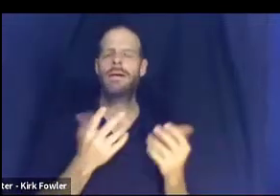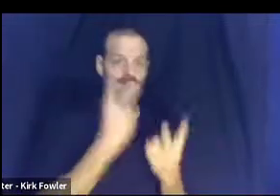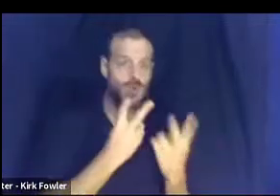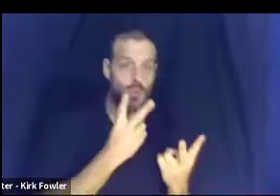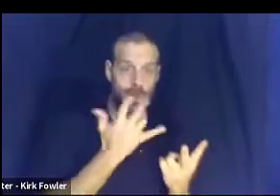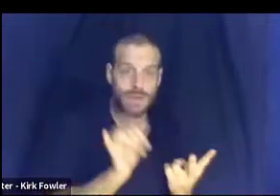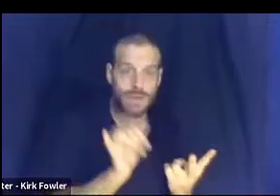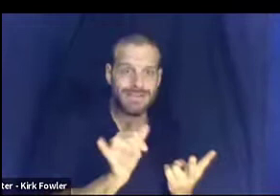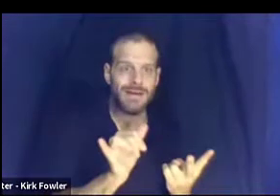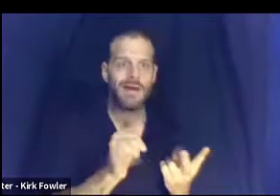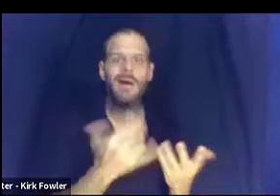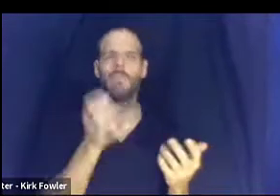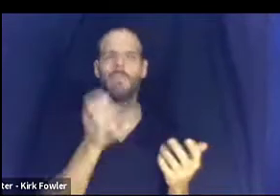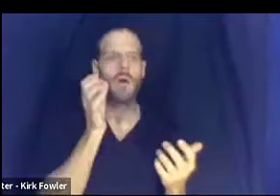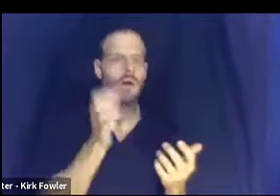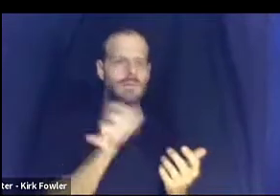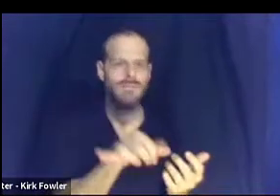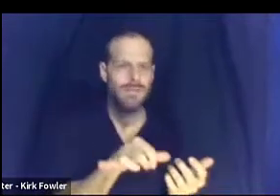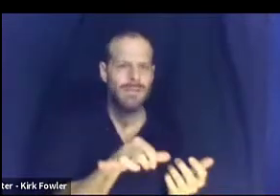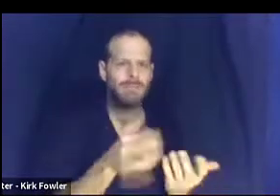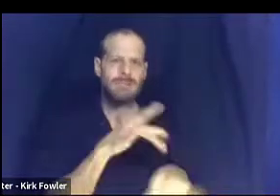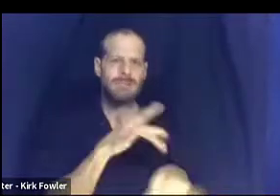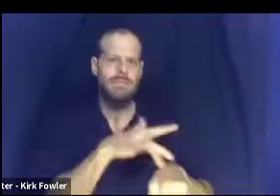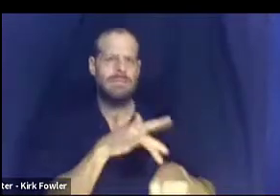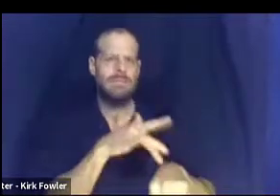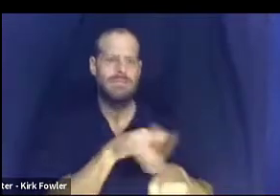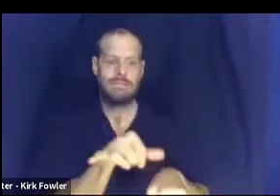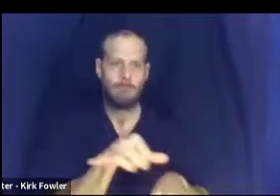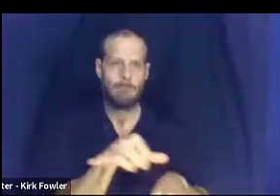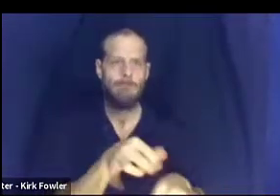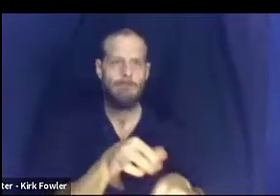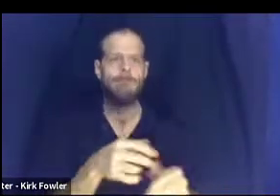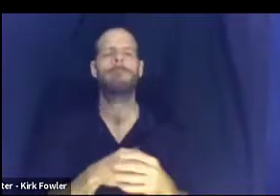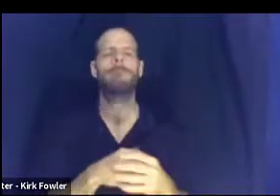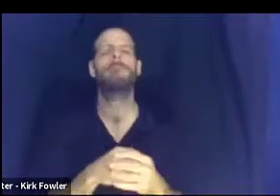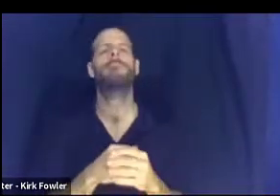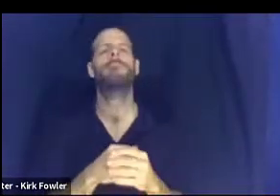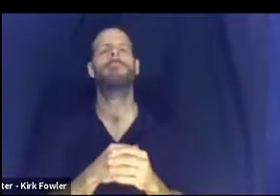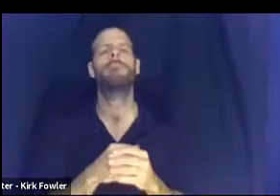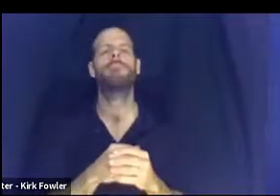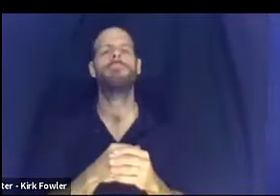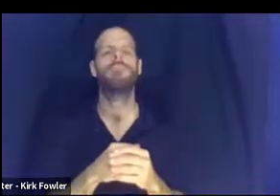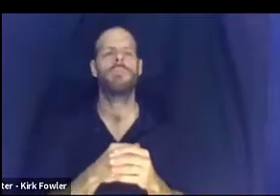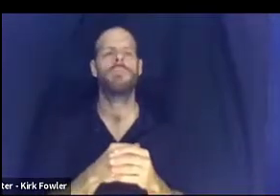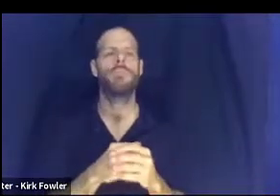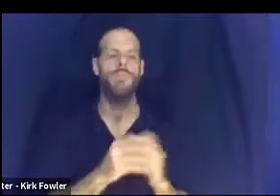and even tactically, if your students attacked a learner between the symbol and the reference.